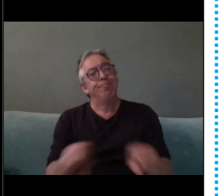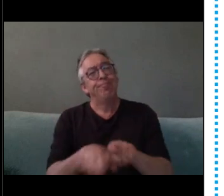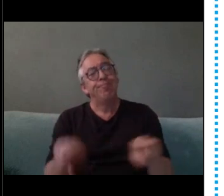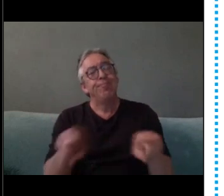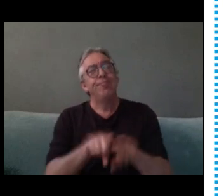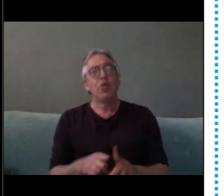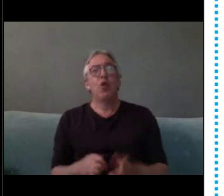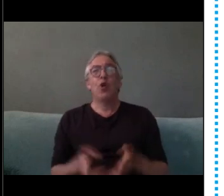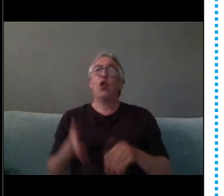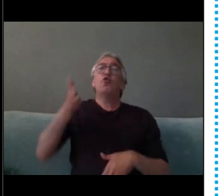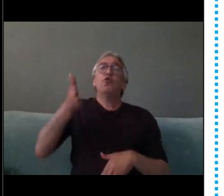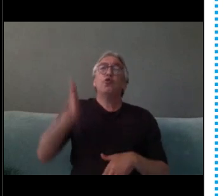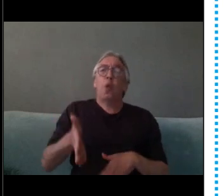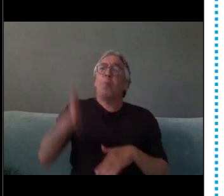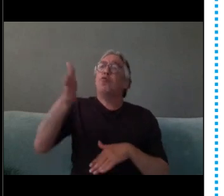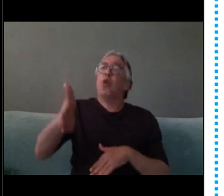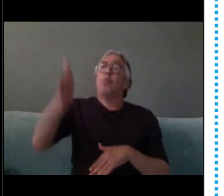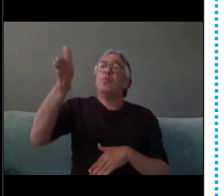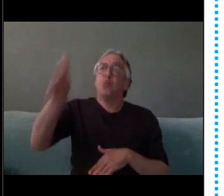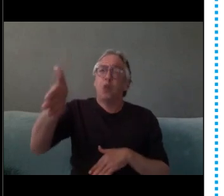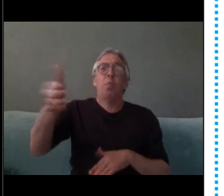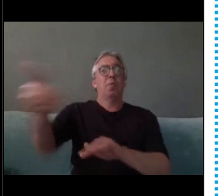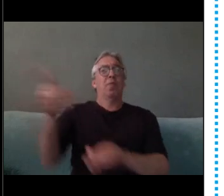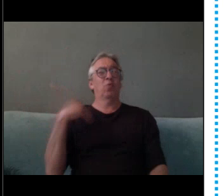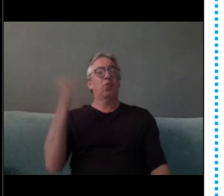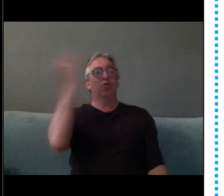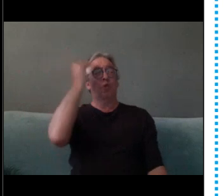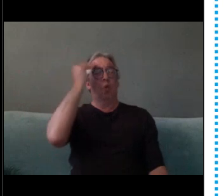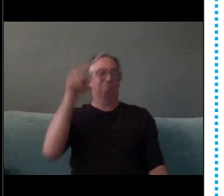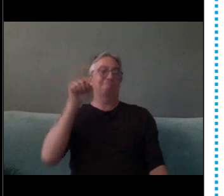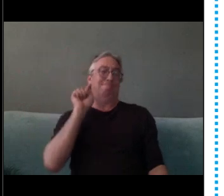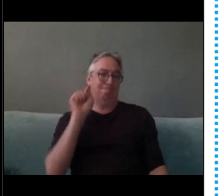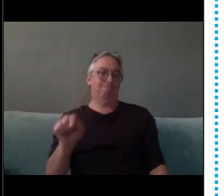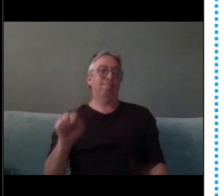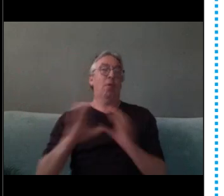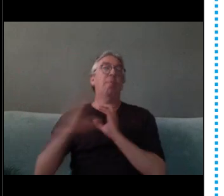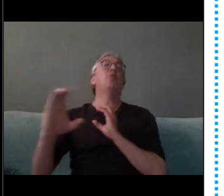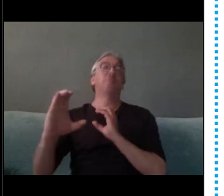And in general the law is applicable to travel for long distance,